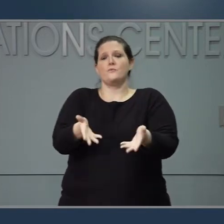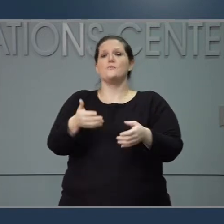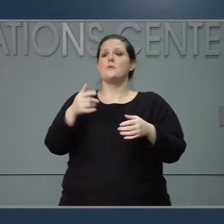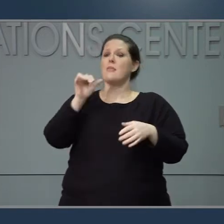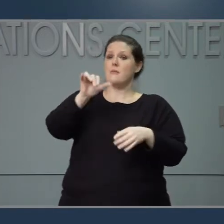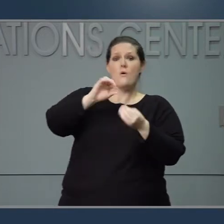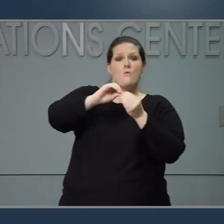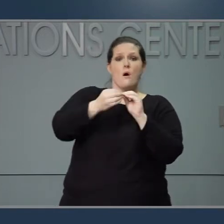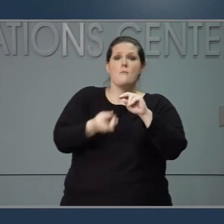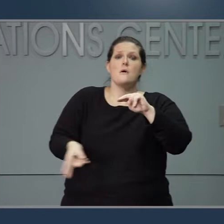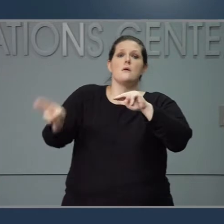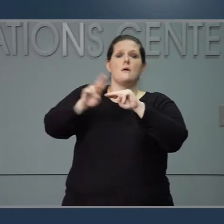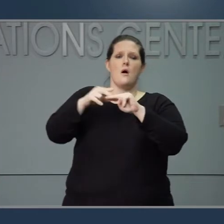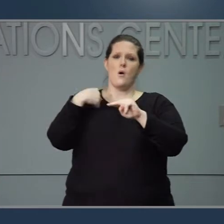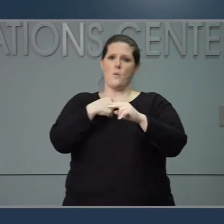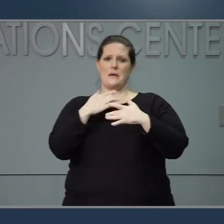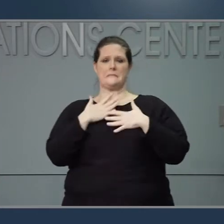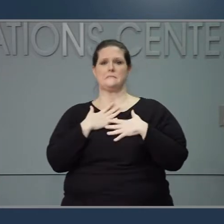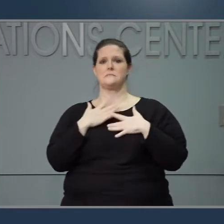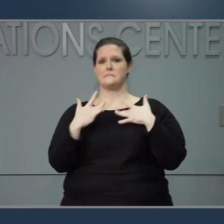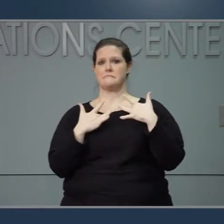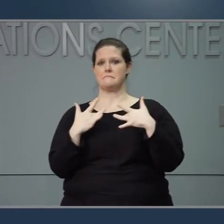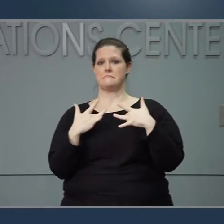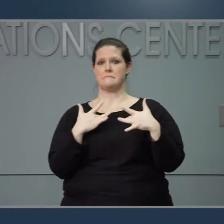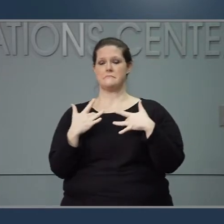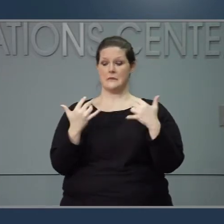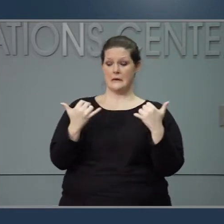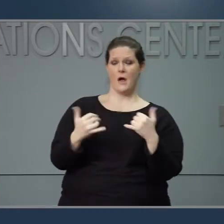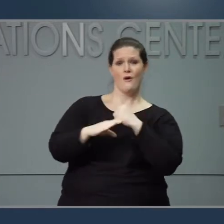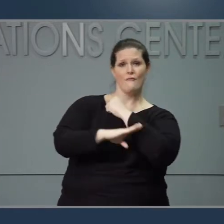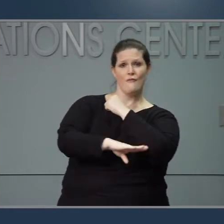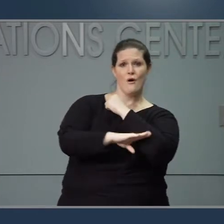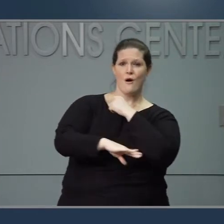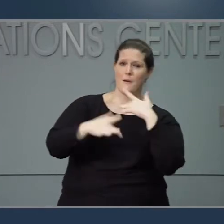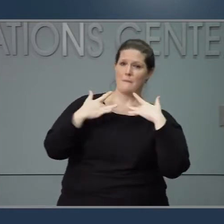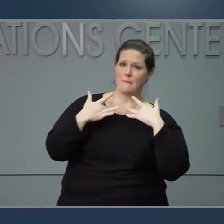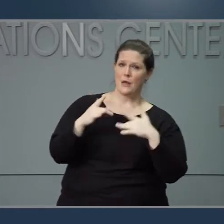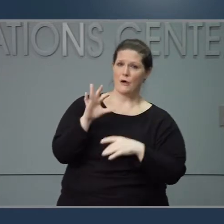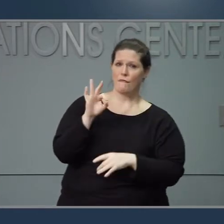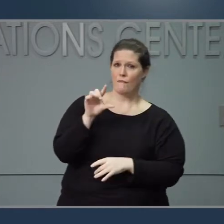ECONOMÍA. DESDE UNA PUNTA DE CAROLINA DEL NORTE HASTA LA